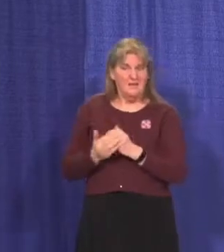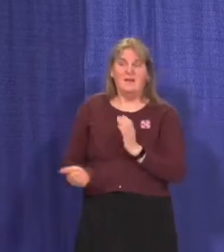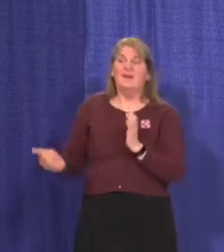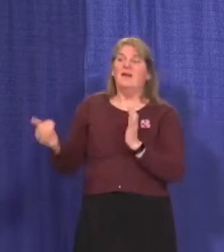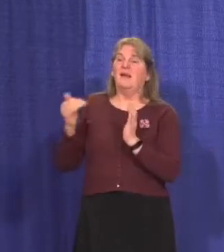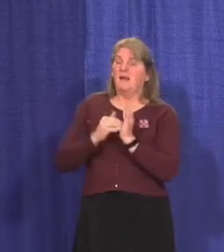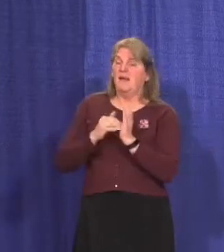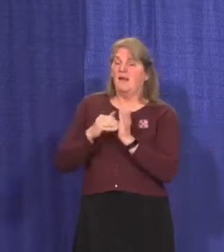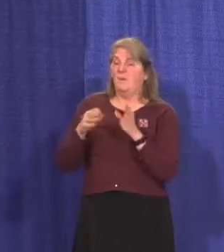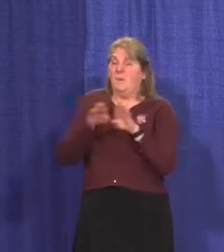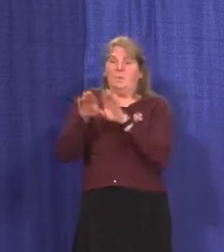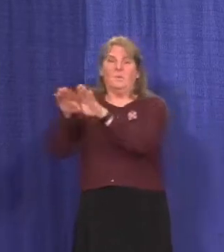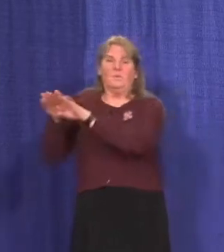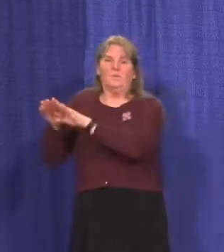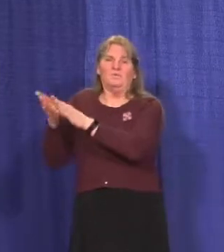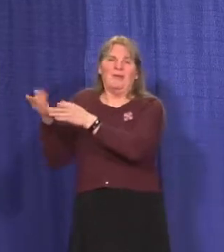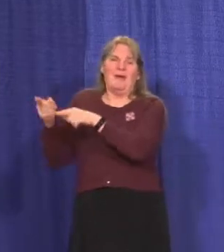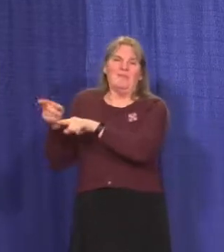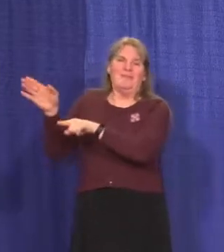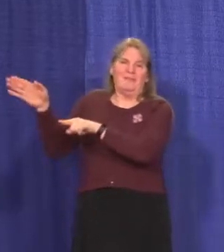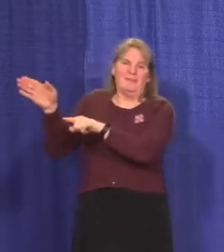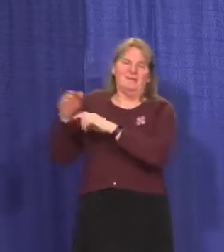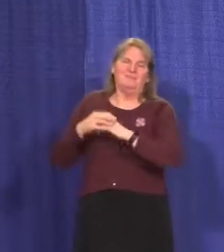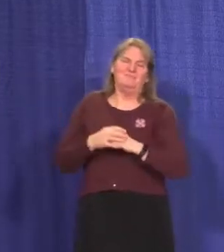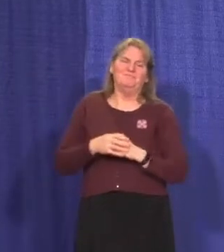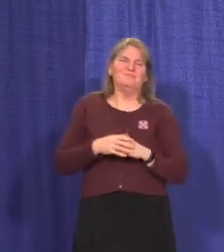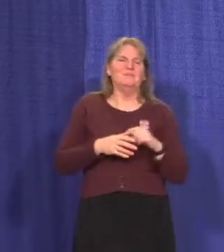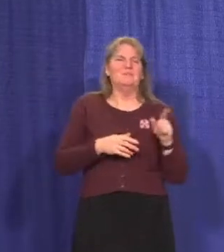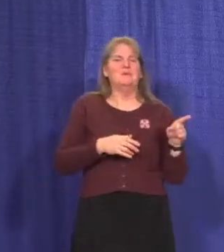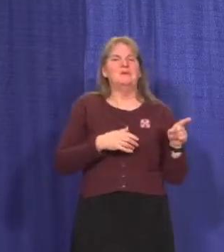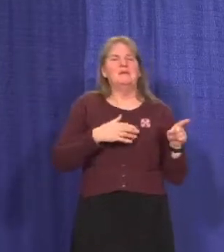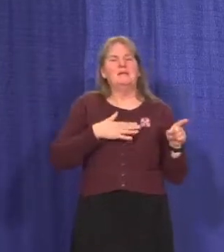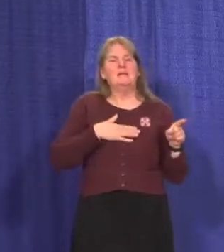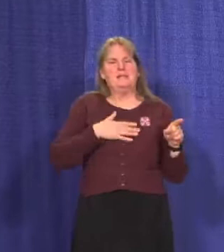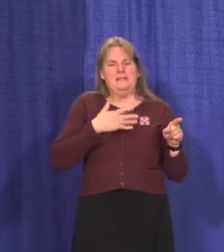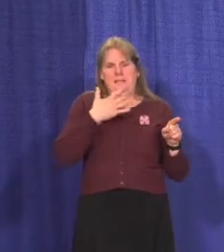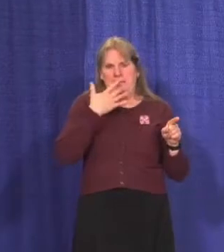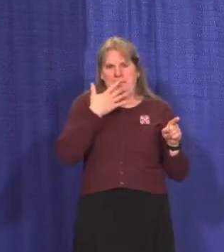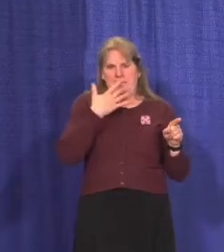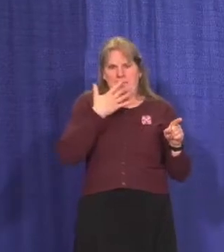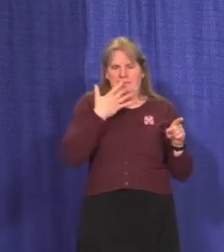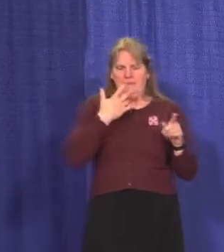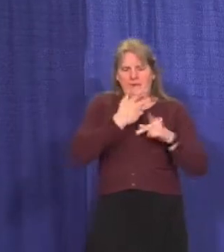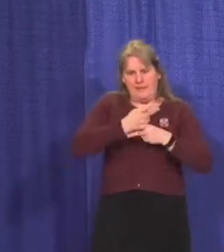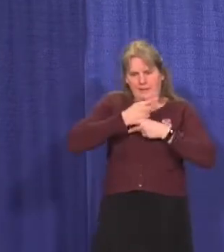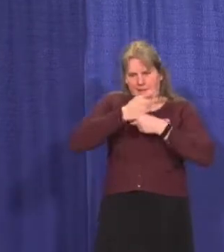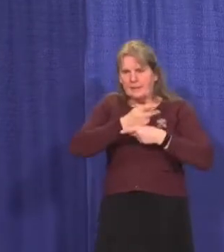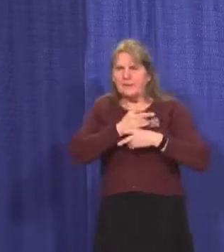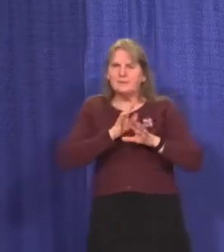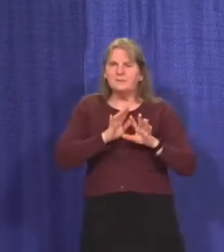I would much rather a play that game where we can be cautious